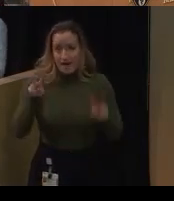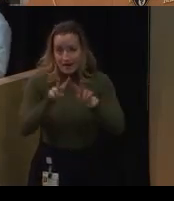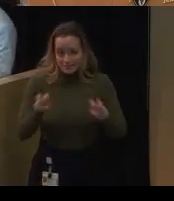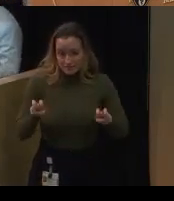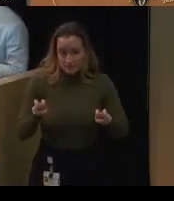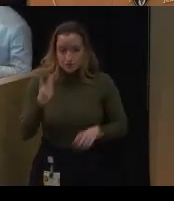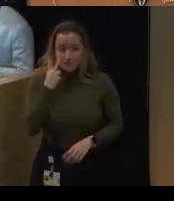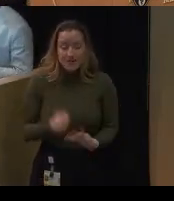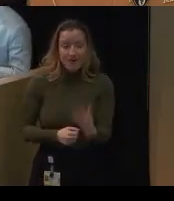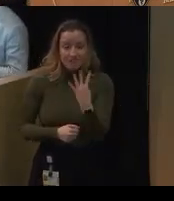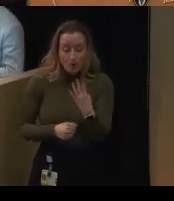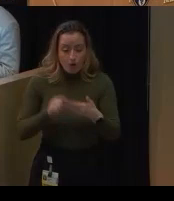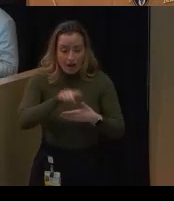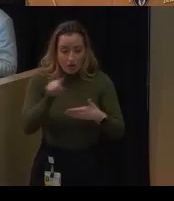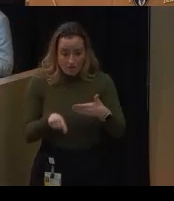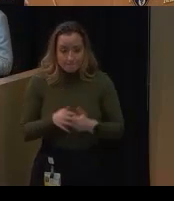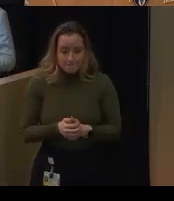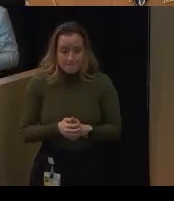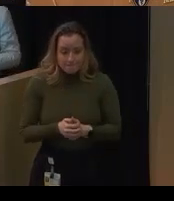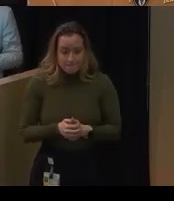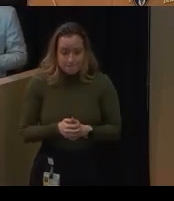um volitional control during the training task volitional control during the transfer